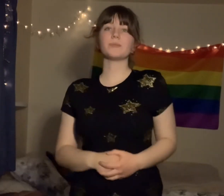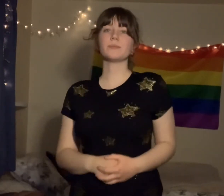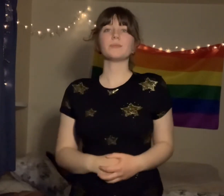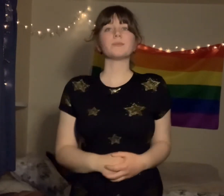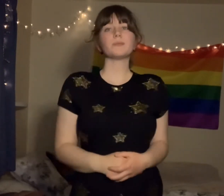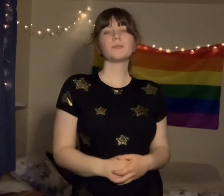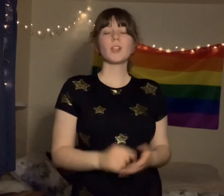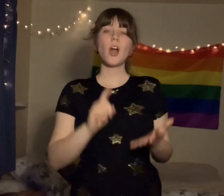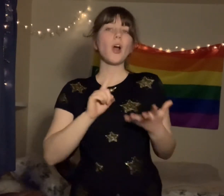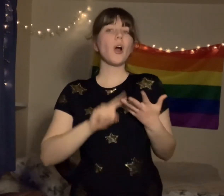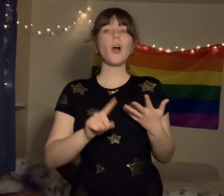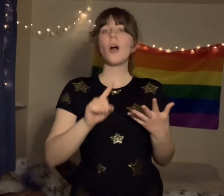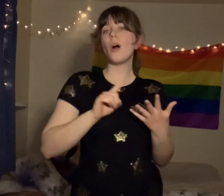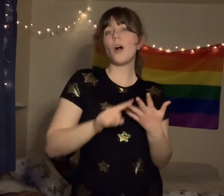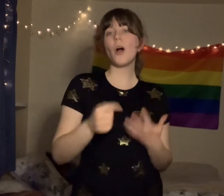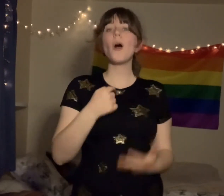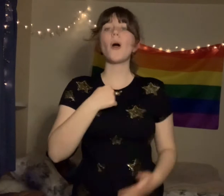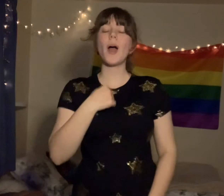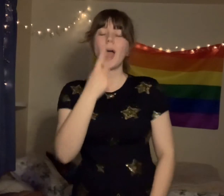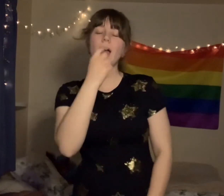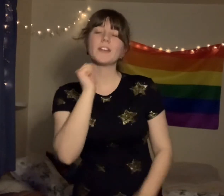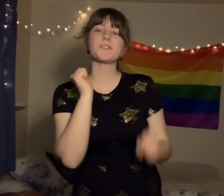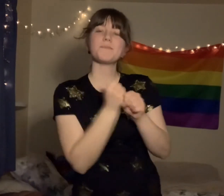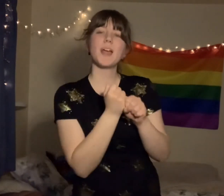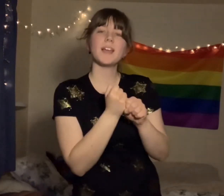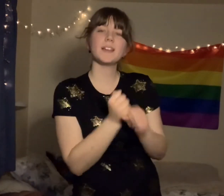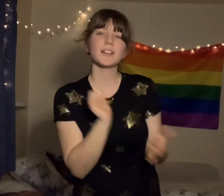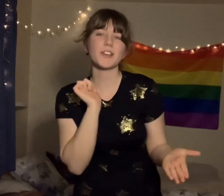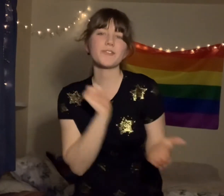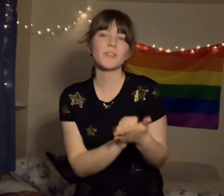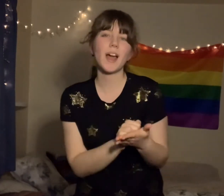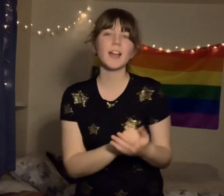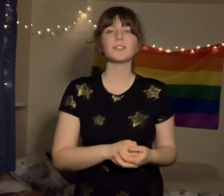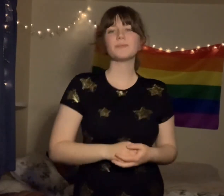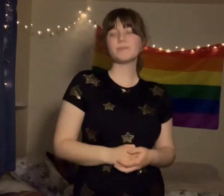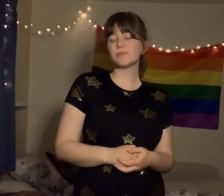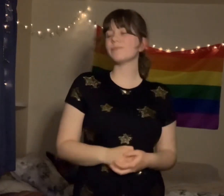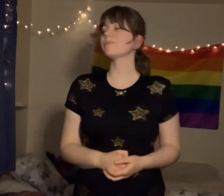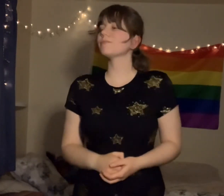Oh oh I can make it right